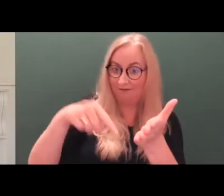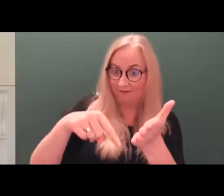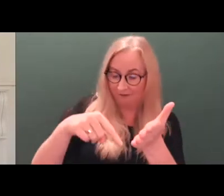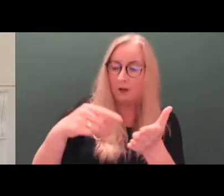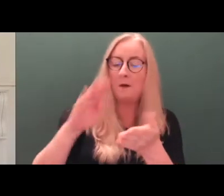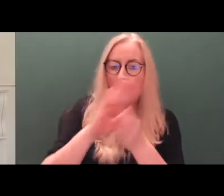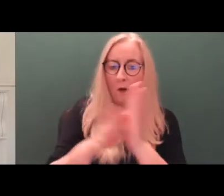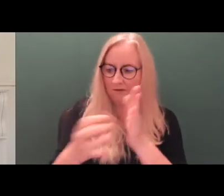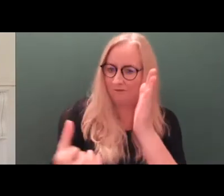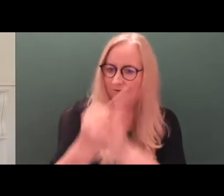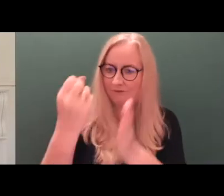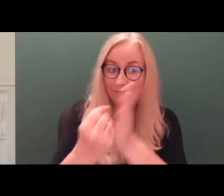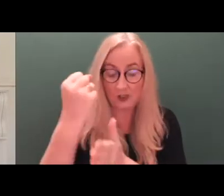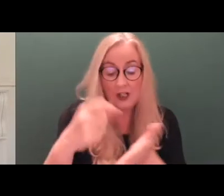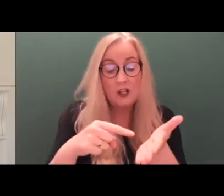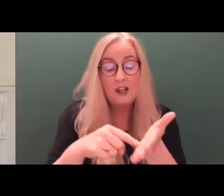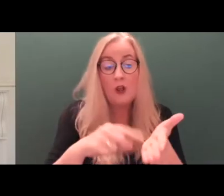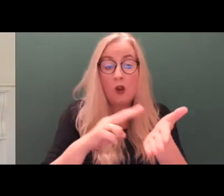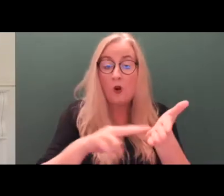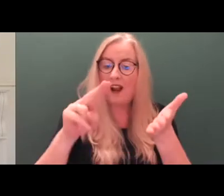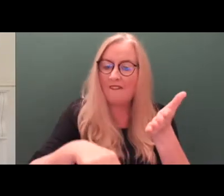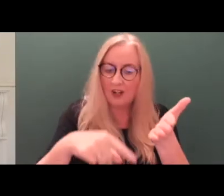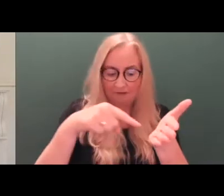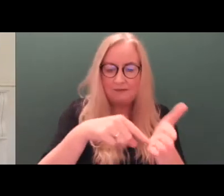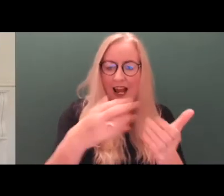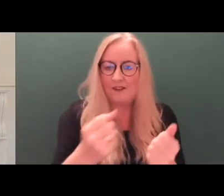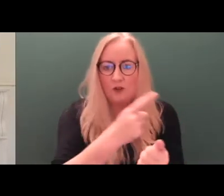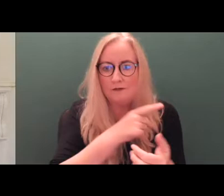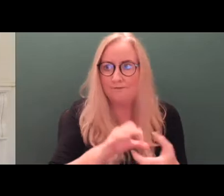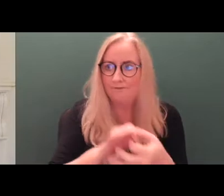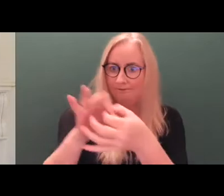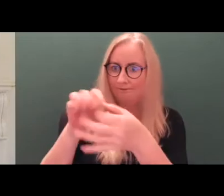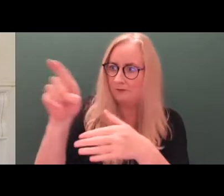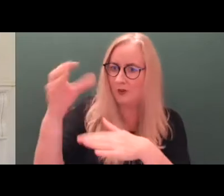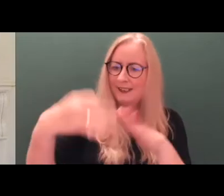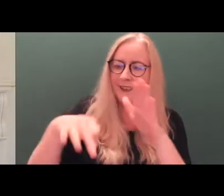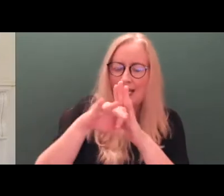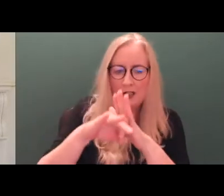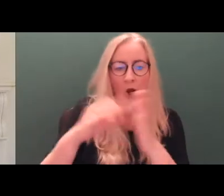The convention also places duties on States with regard to promoting universal design,